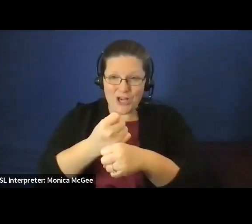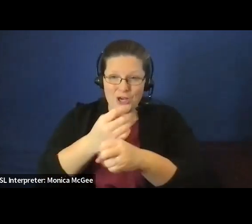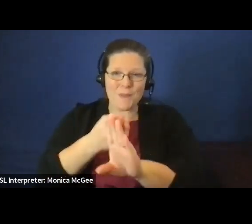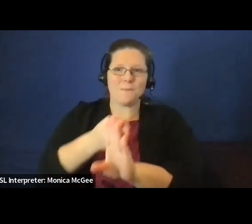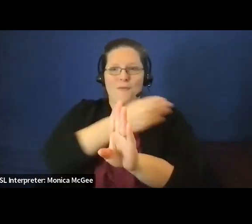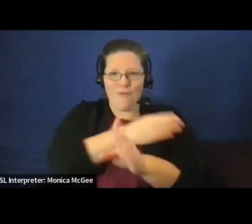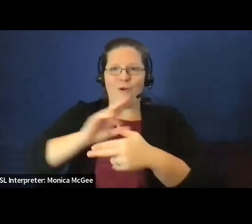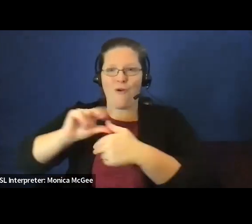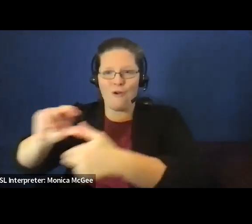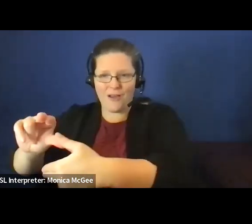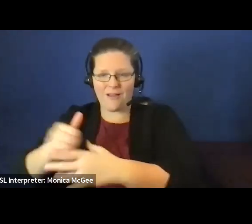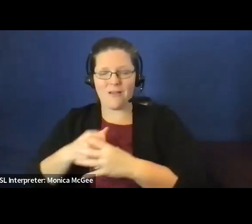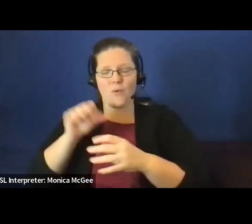that they understand the value.